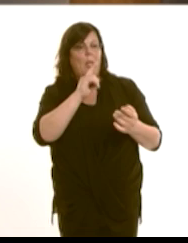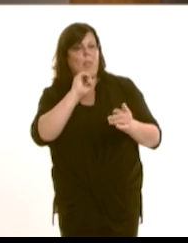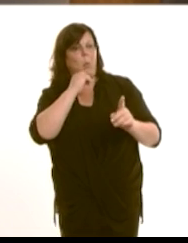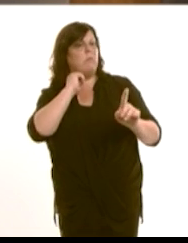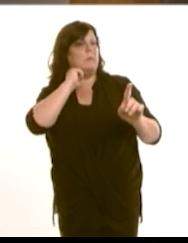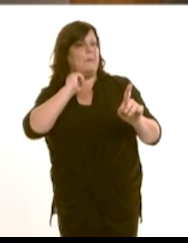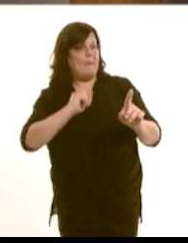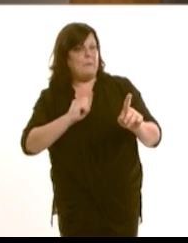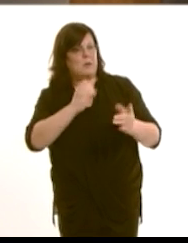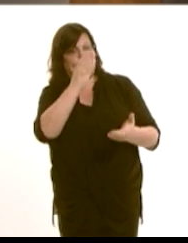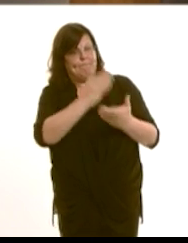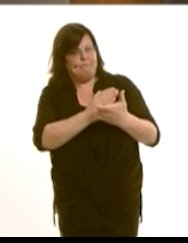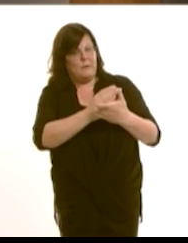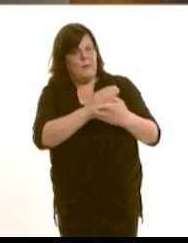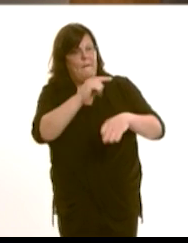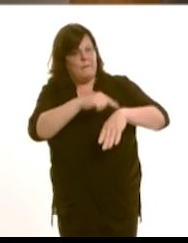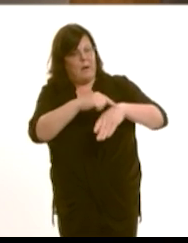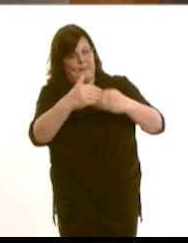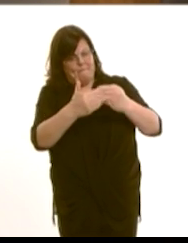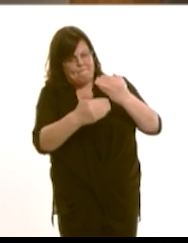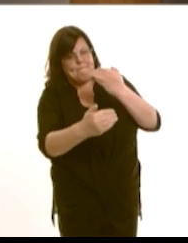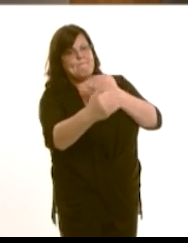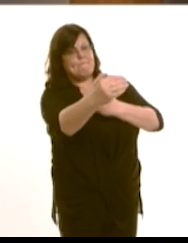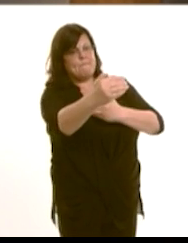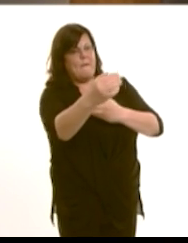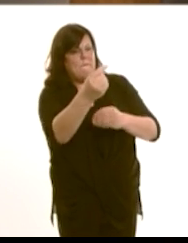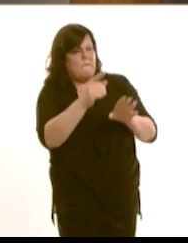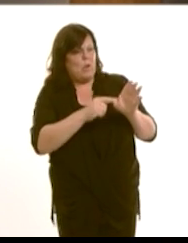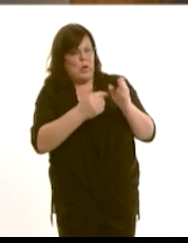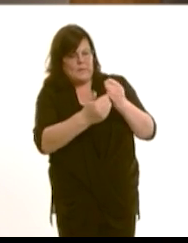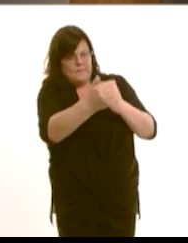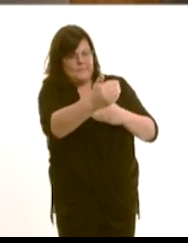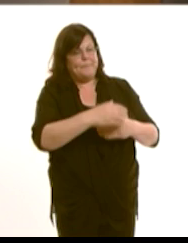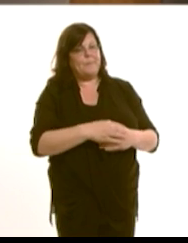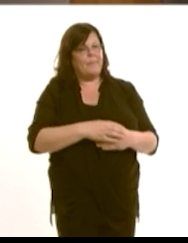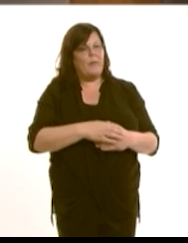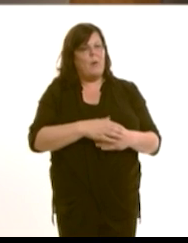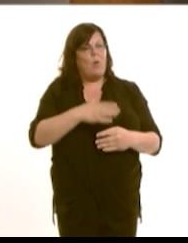specified period of time, for several years. We do, however, need to see further progress on the pensions issue, over which we have